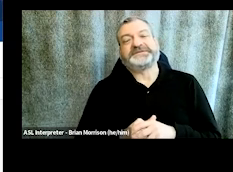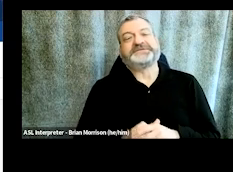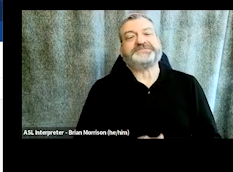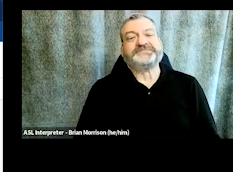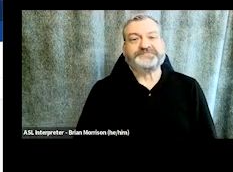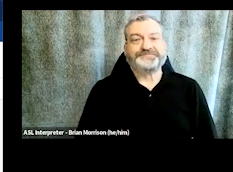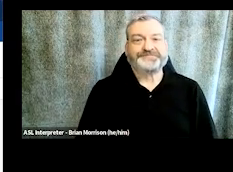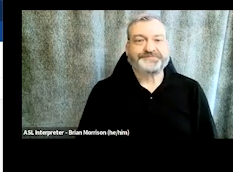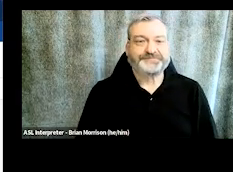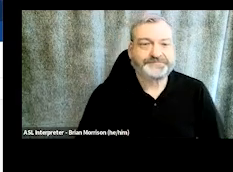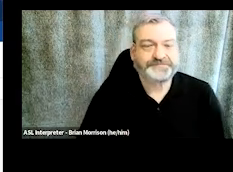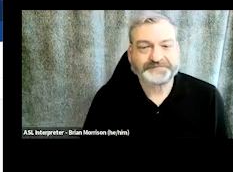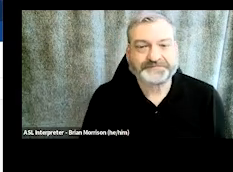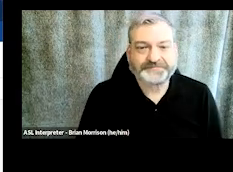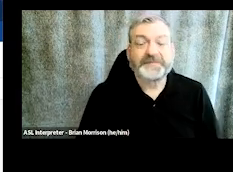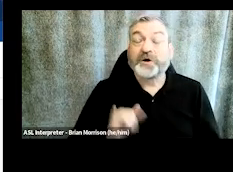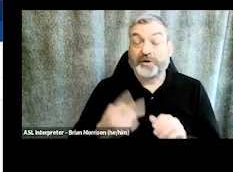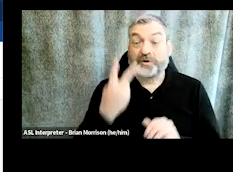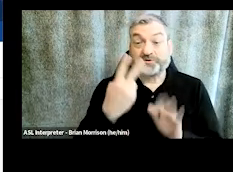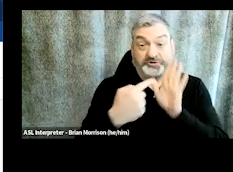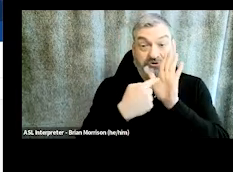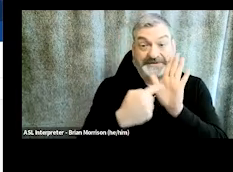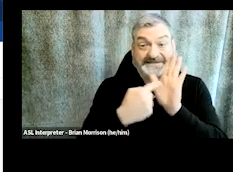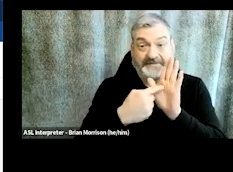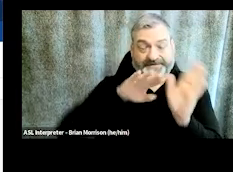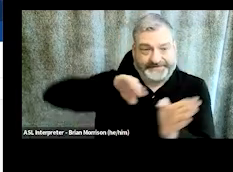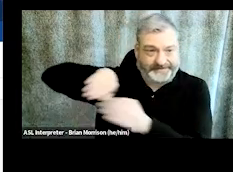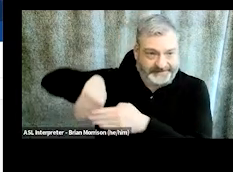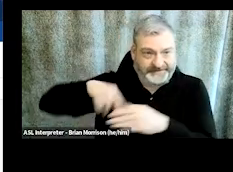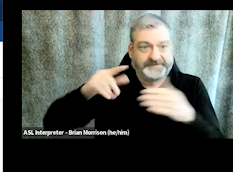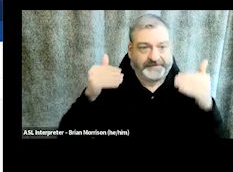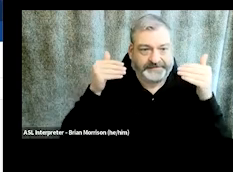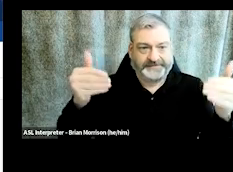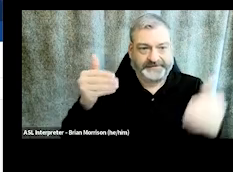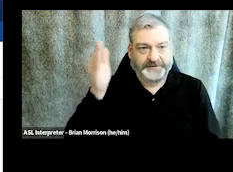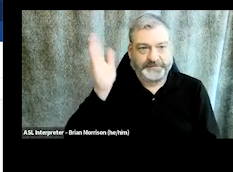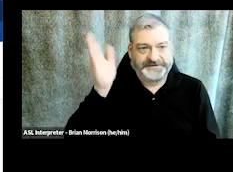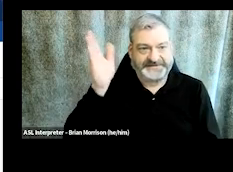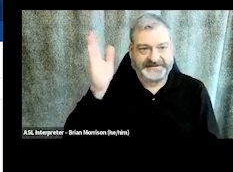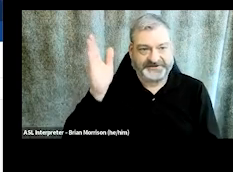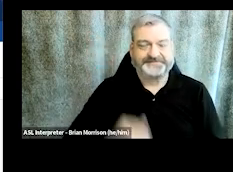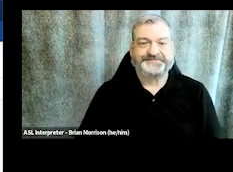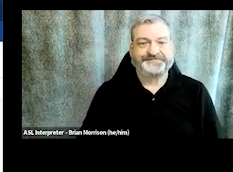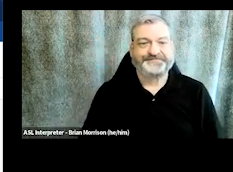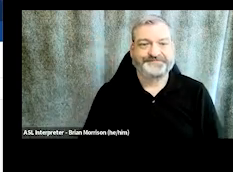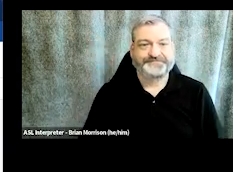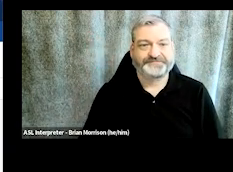So with those two examples, I'm going to put them behind us. I'm going to continue with the presentation in the slides.